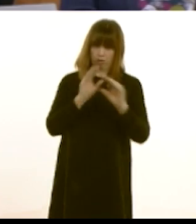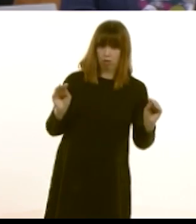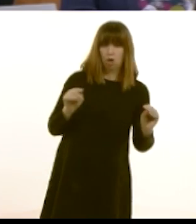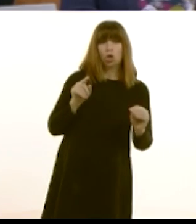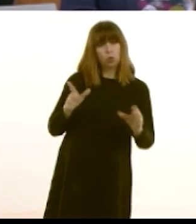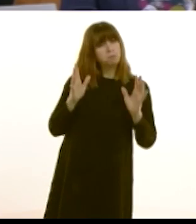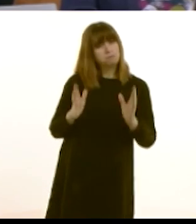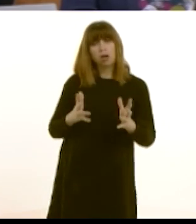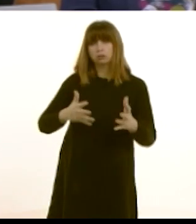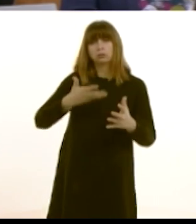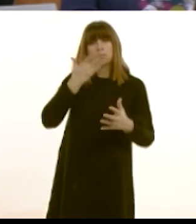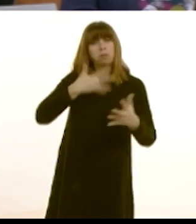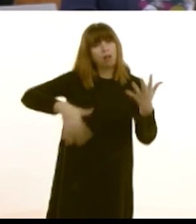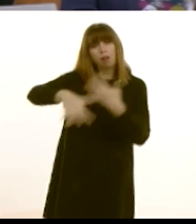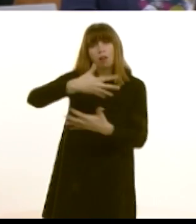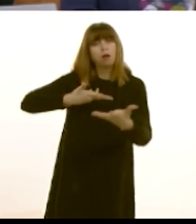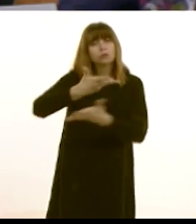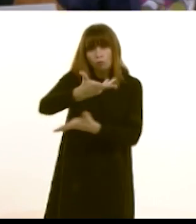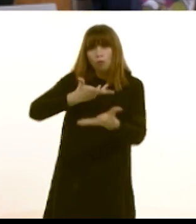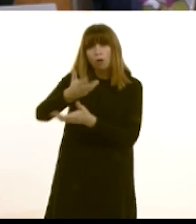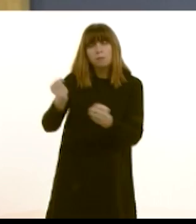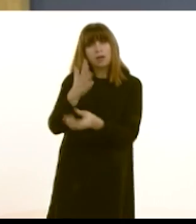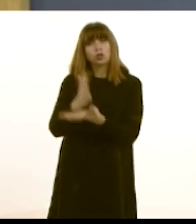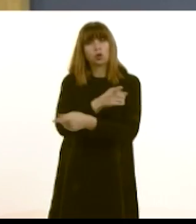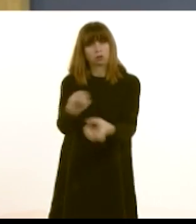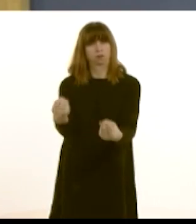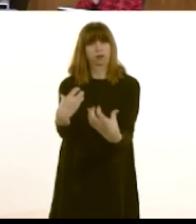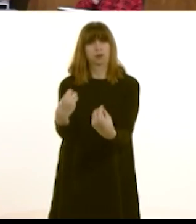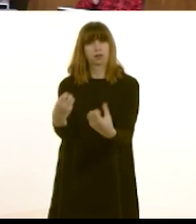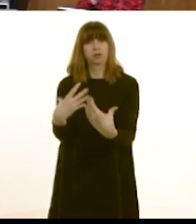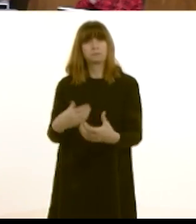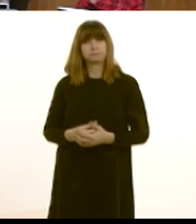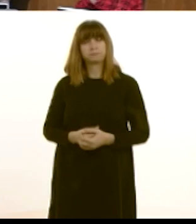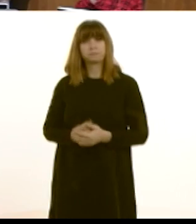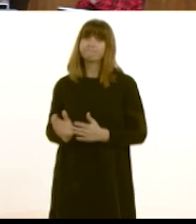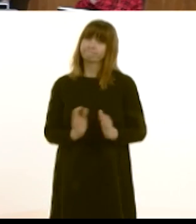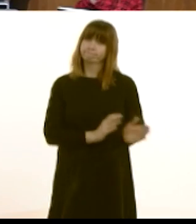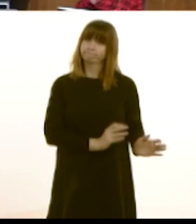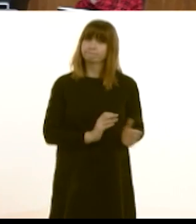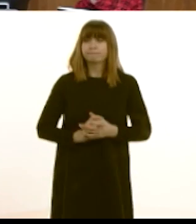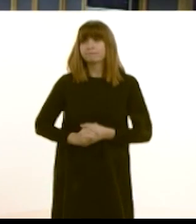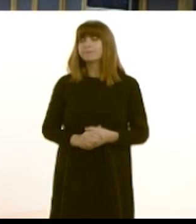the local people to ensure that their voices are heard. Lindsay Whittle: 5.